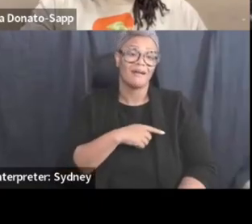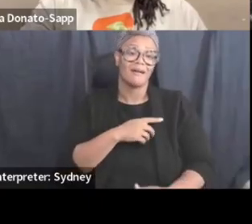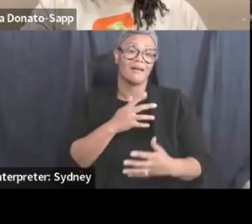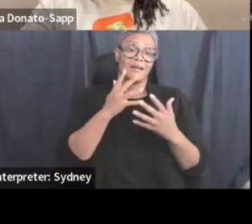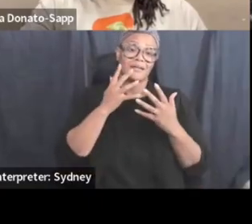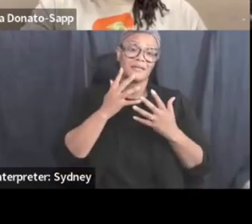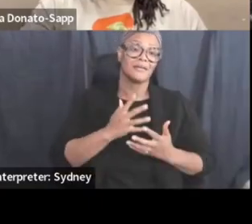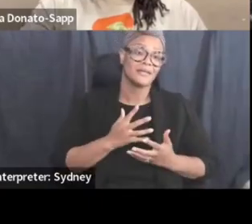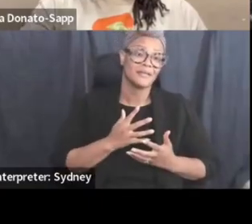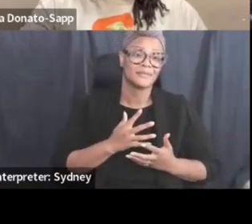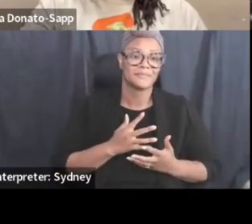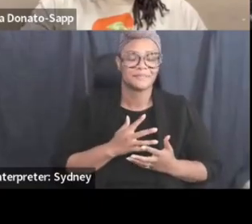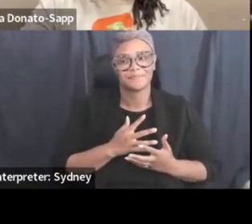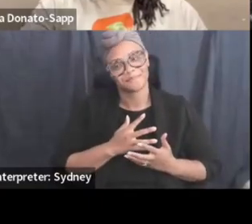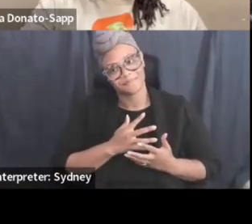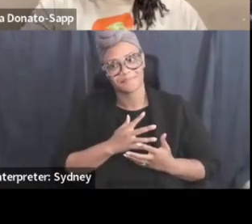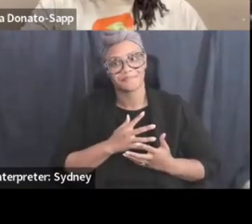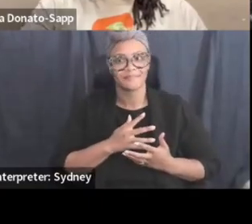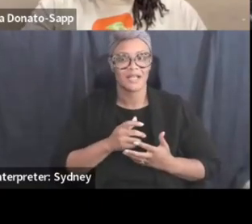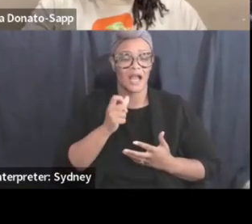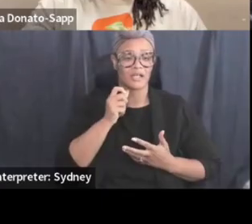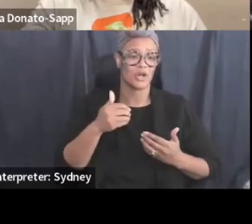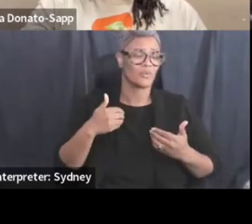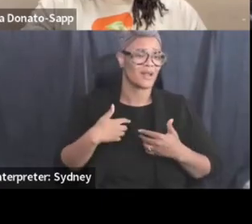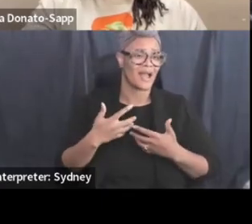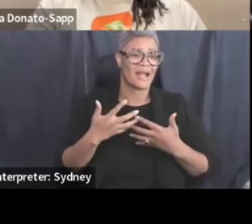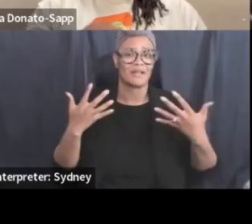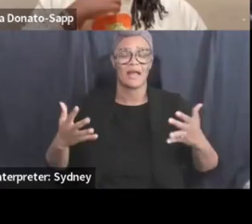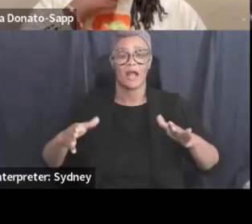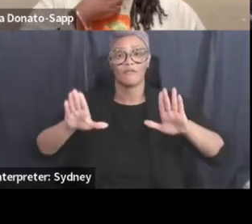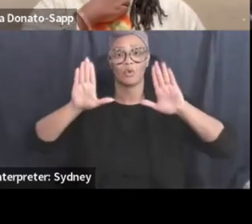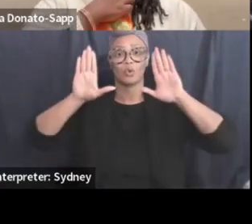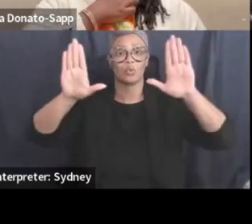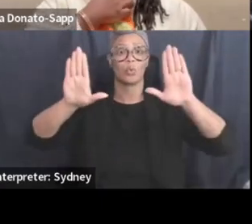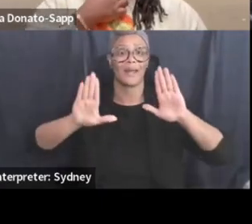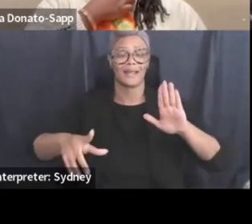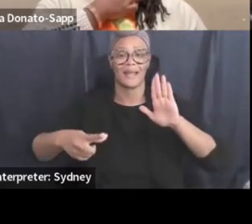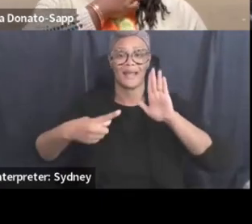unfortunately I don't have a lot of great examples of how we've done this well in schools but I have